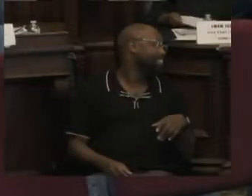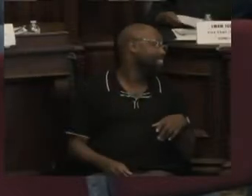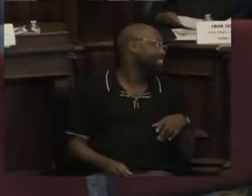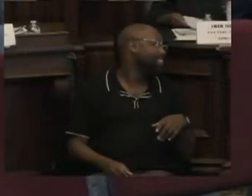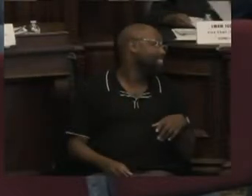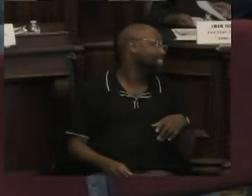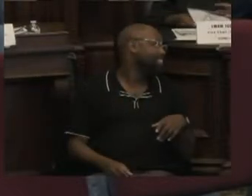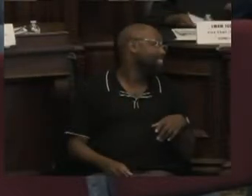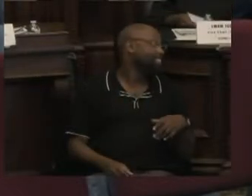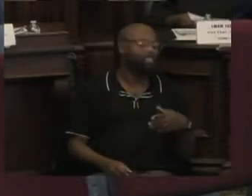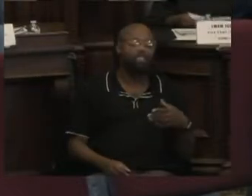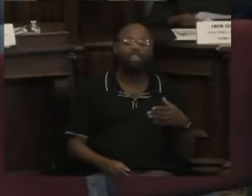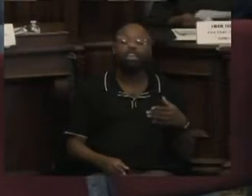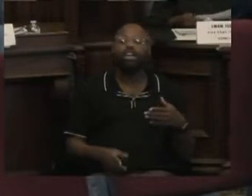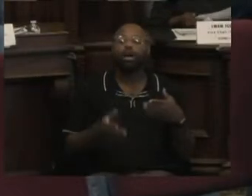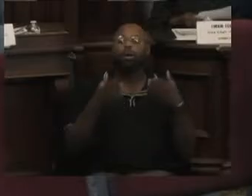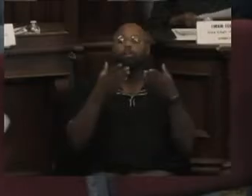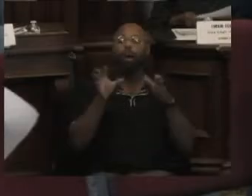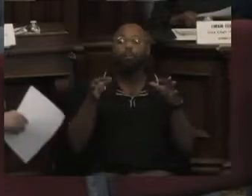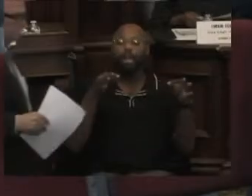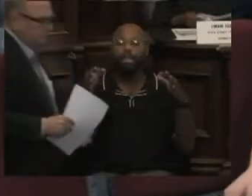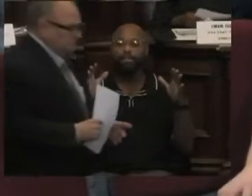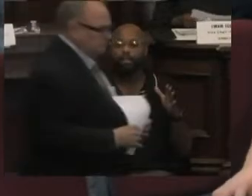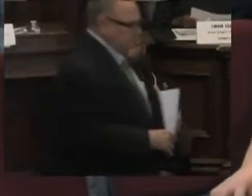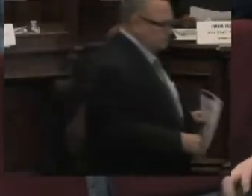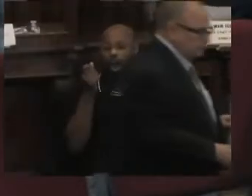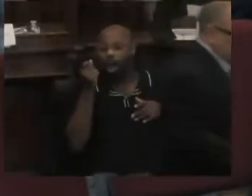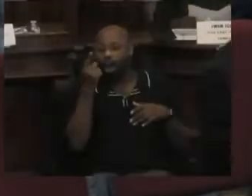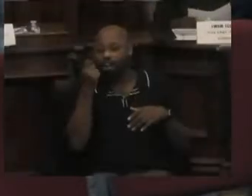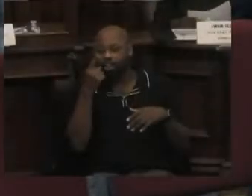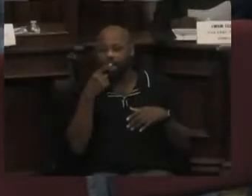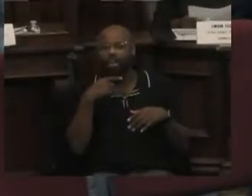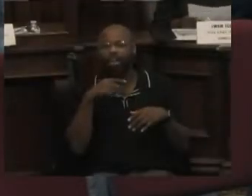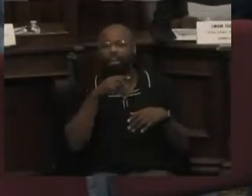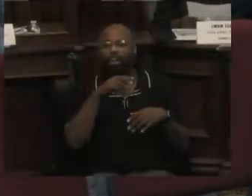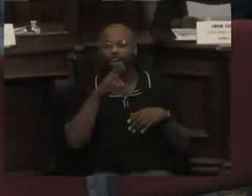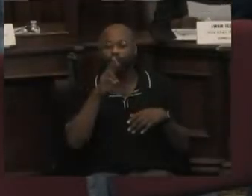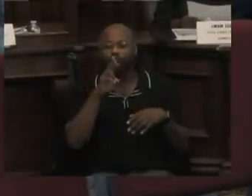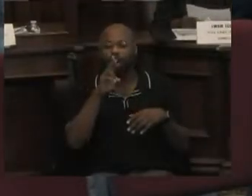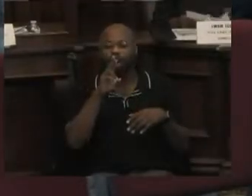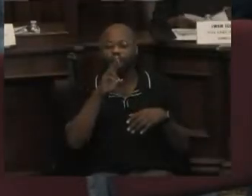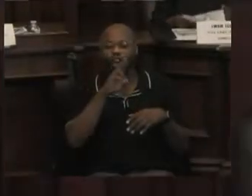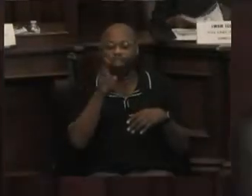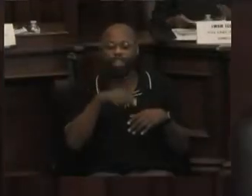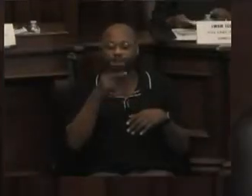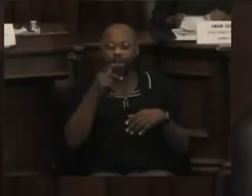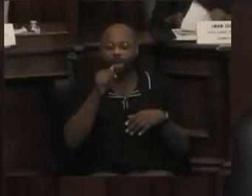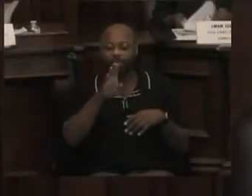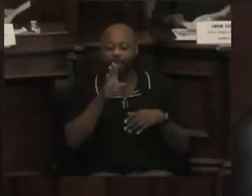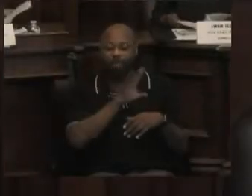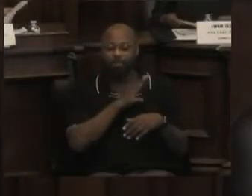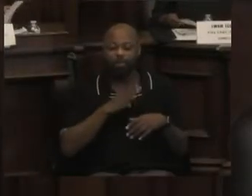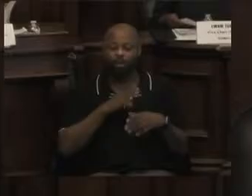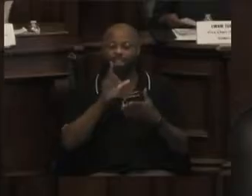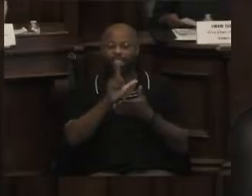for me. For us. Yes. The title.